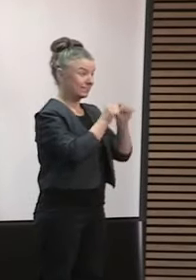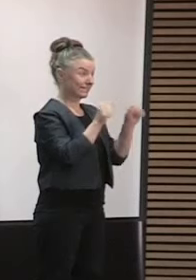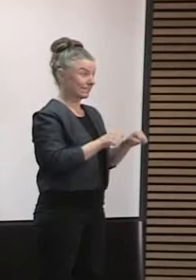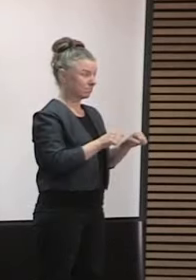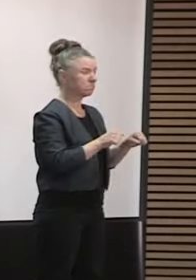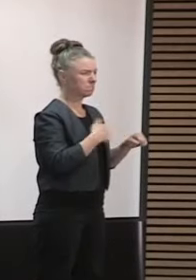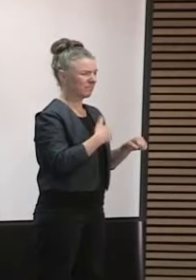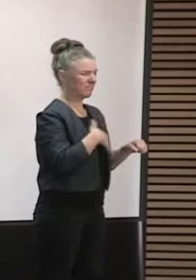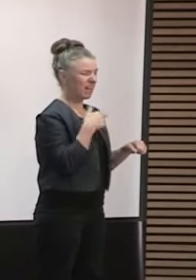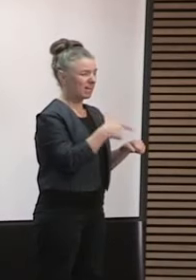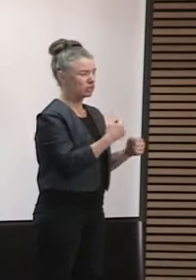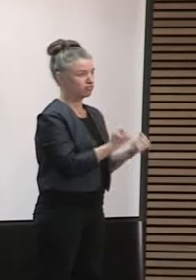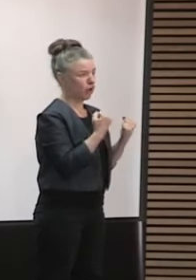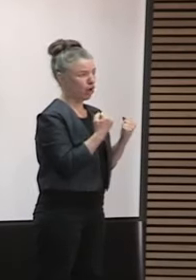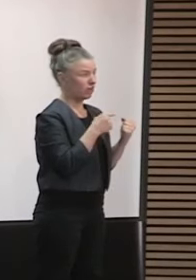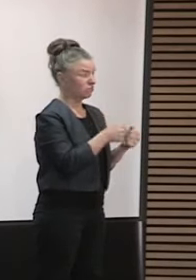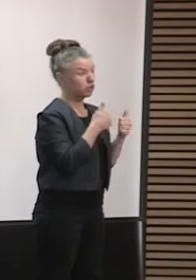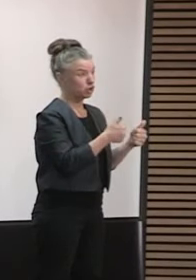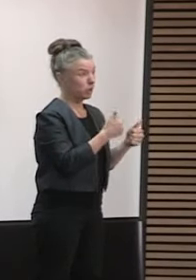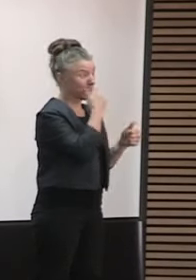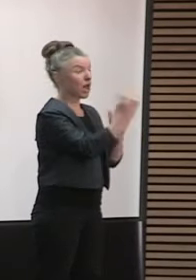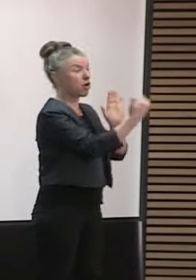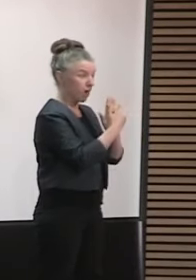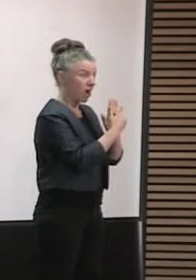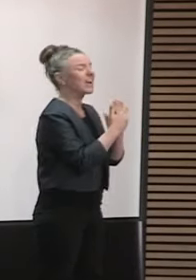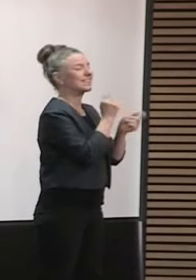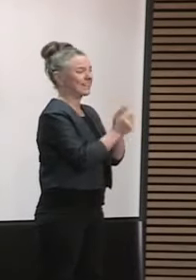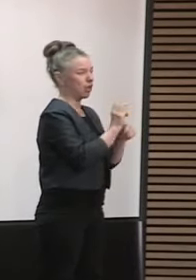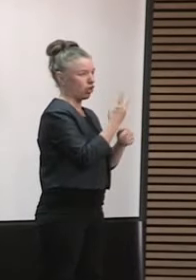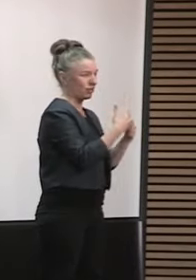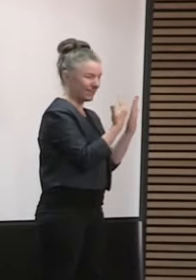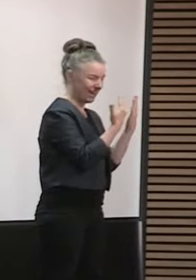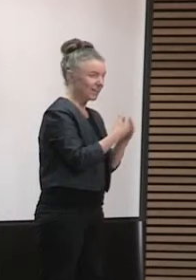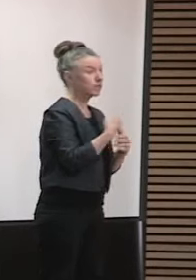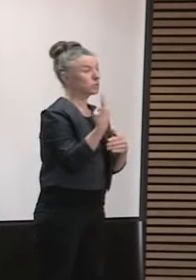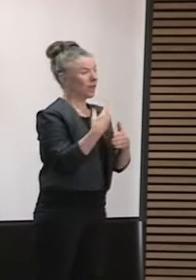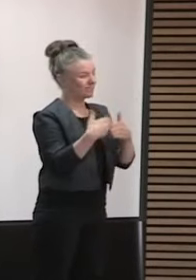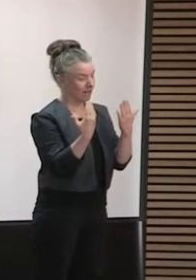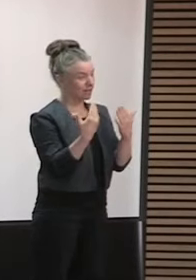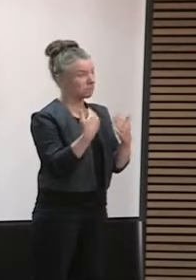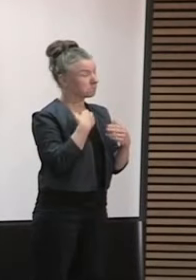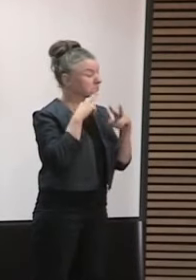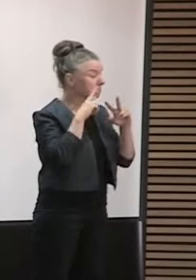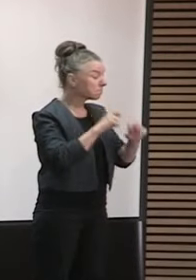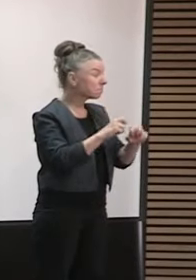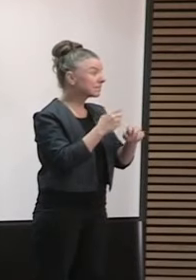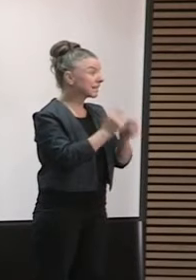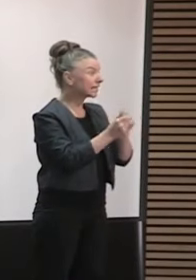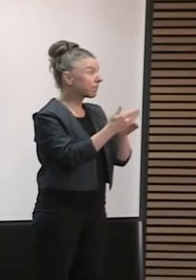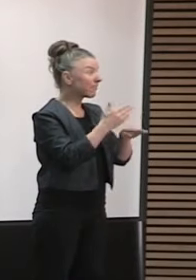Health devoting significant resource to trying to find it out? Or have you basically accepted we'll never find it